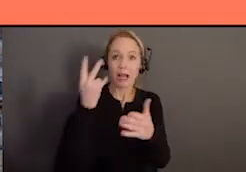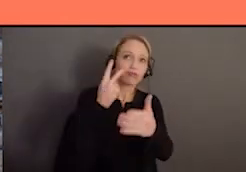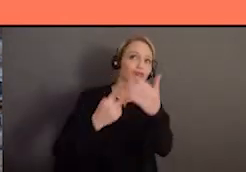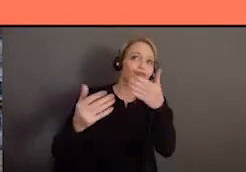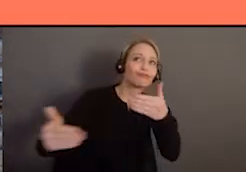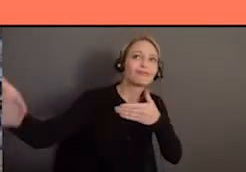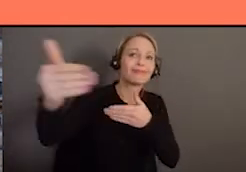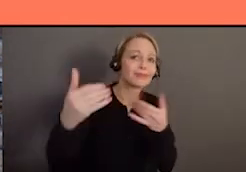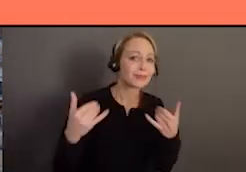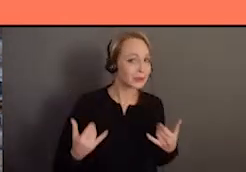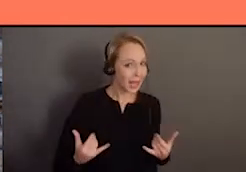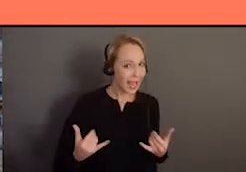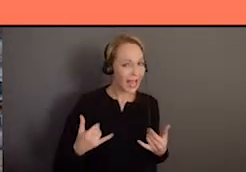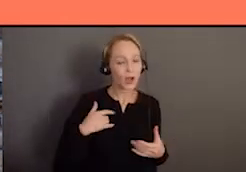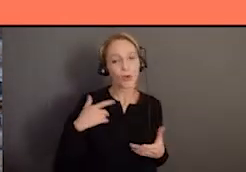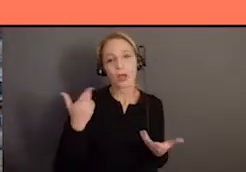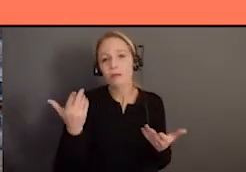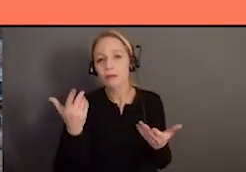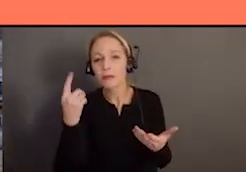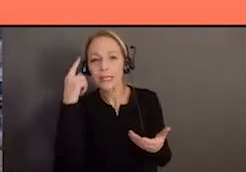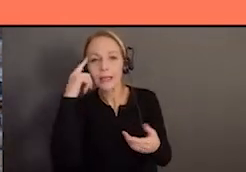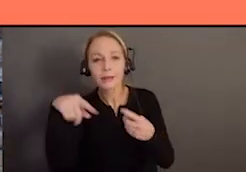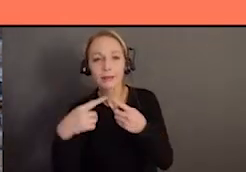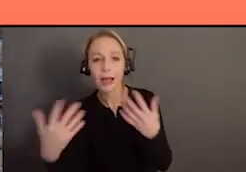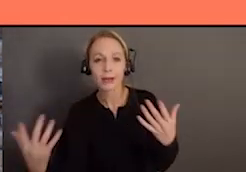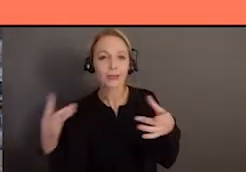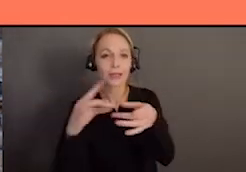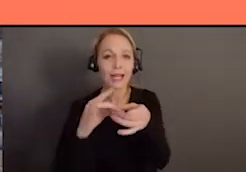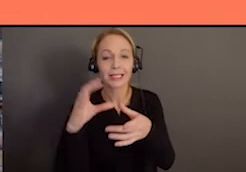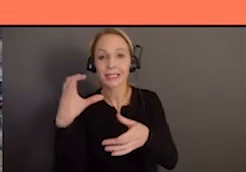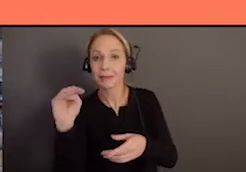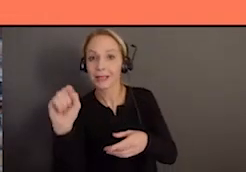SYNCHRONIZING CMS PAGES AND AUTOMATION WORK FLOWS AND